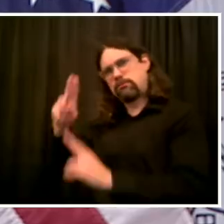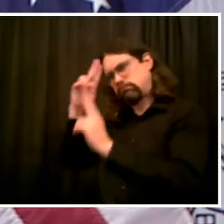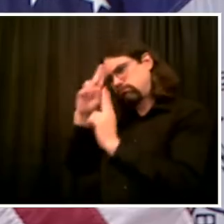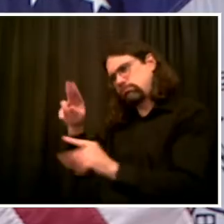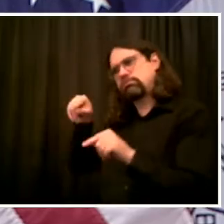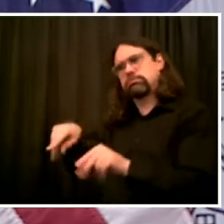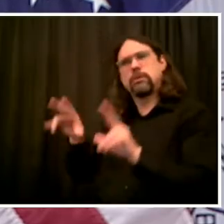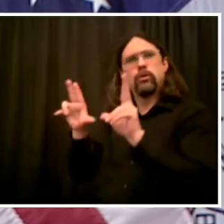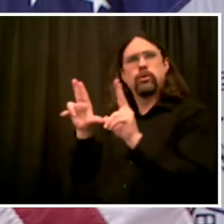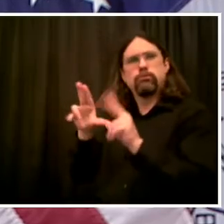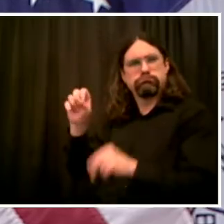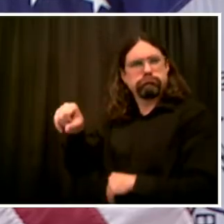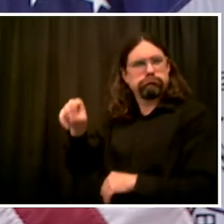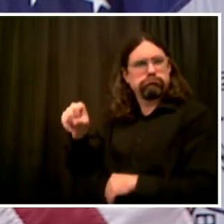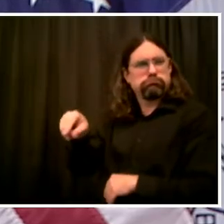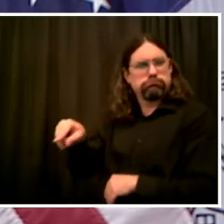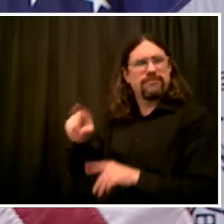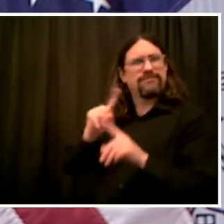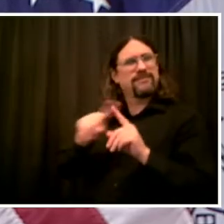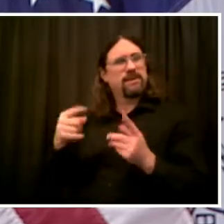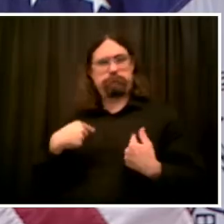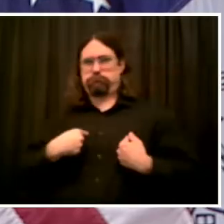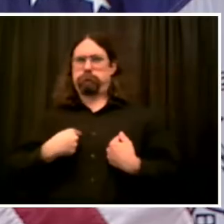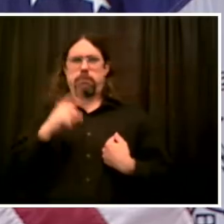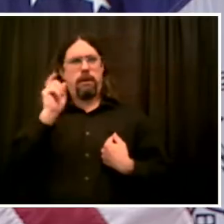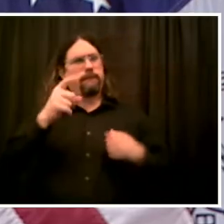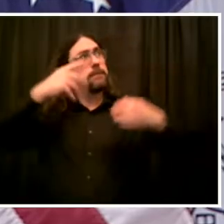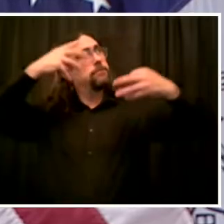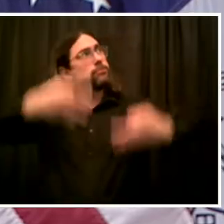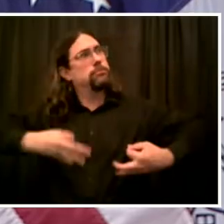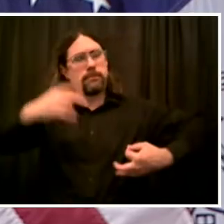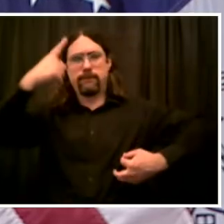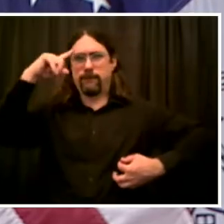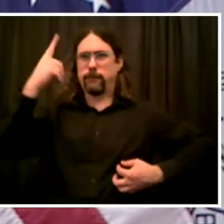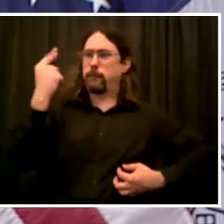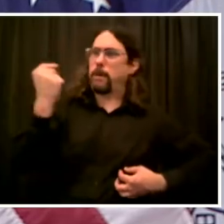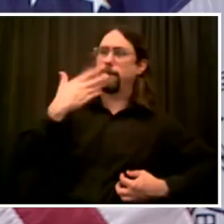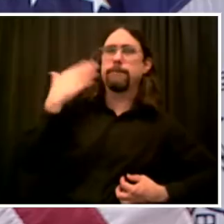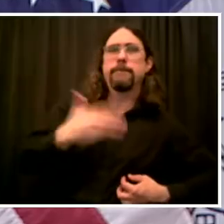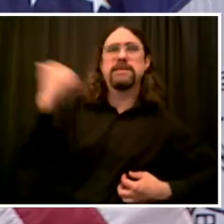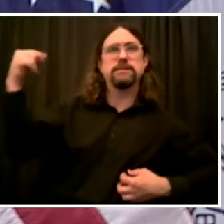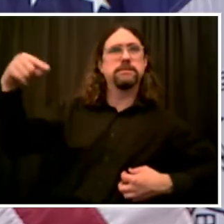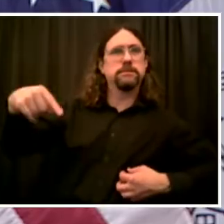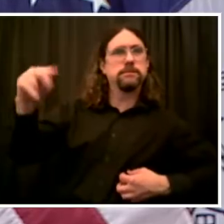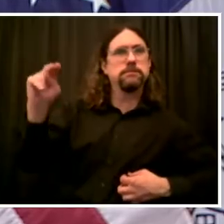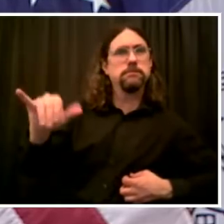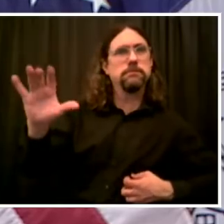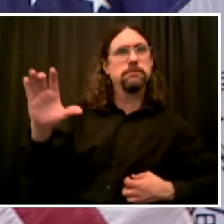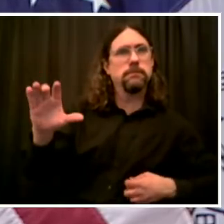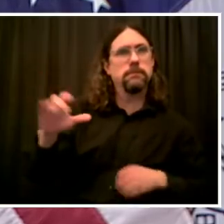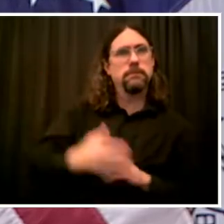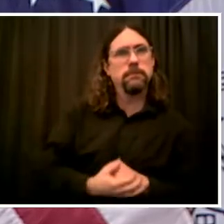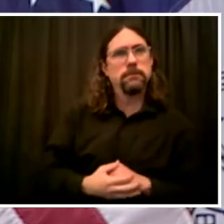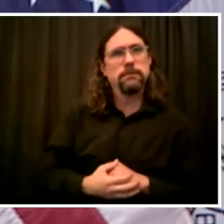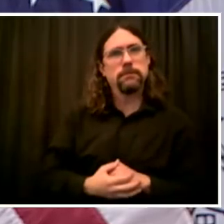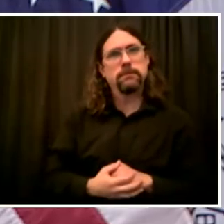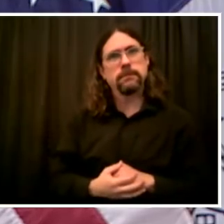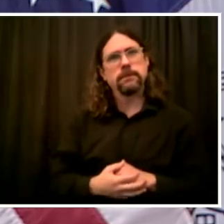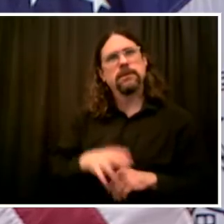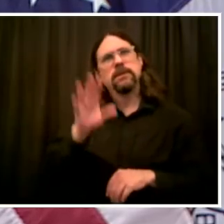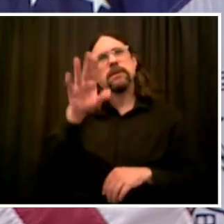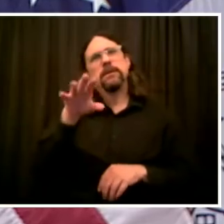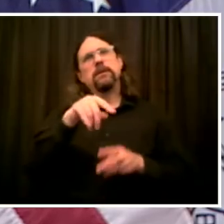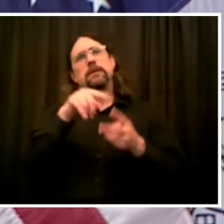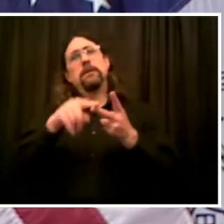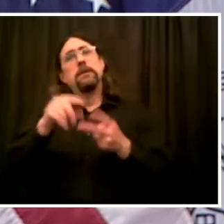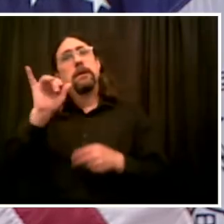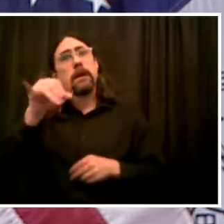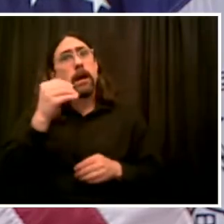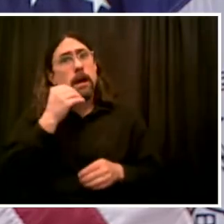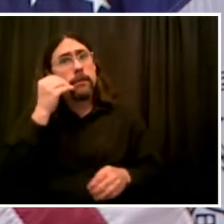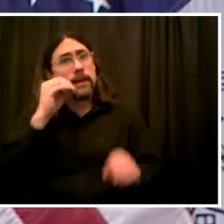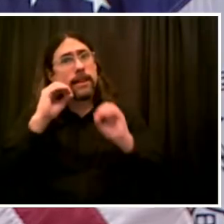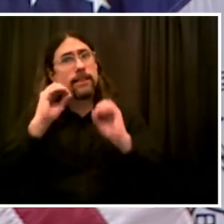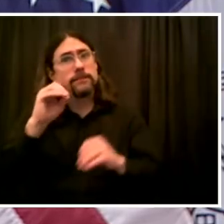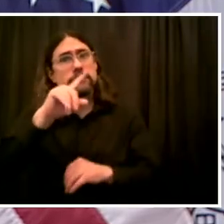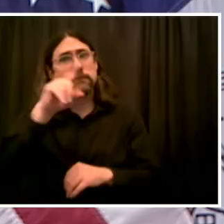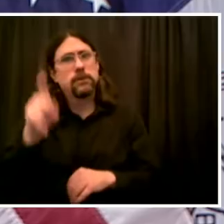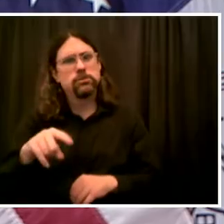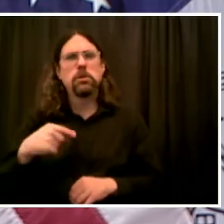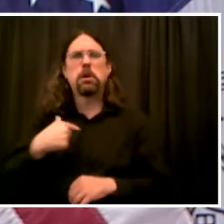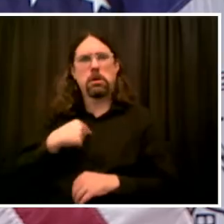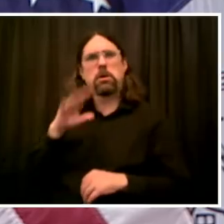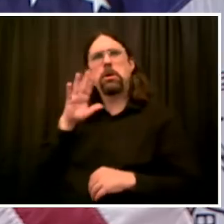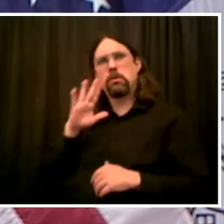LINE.